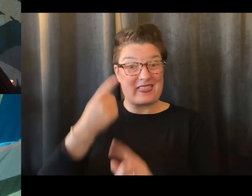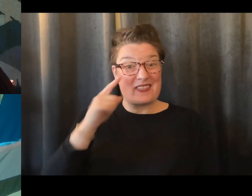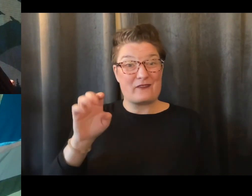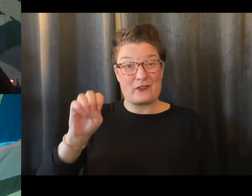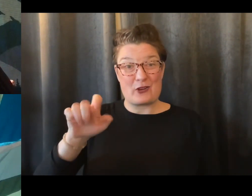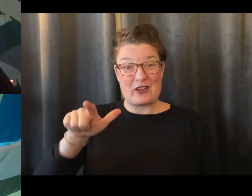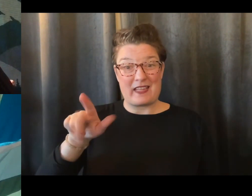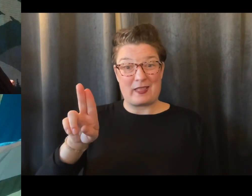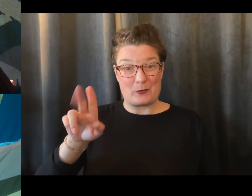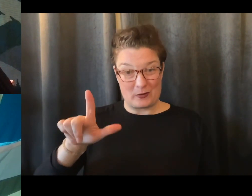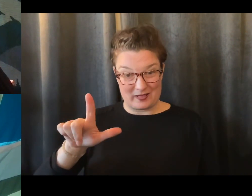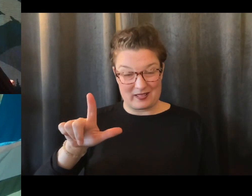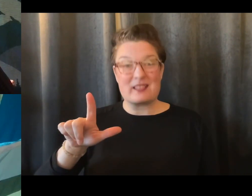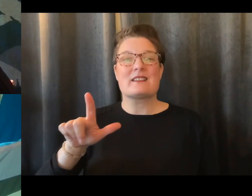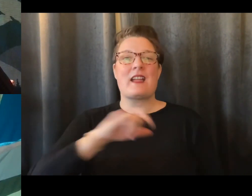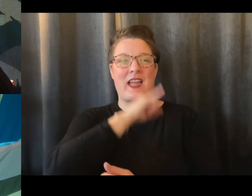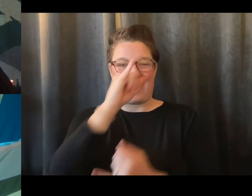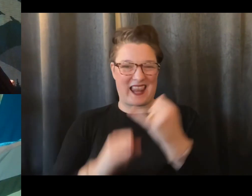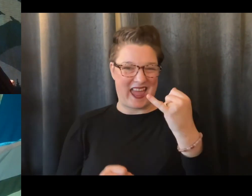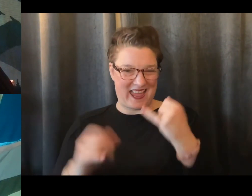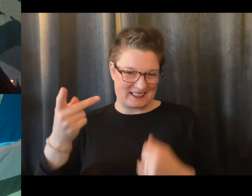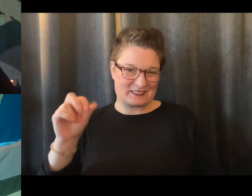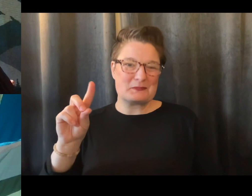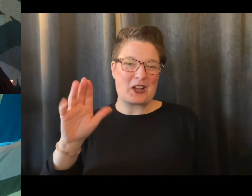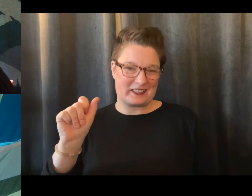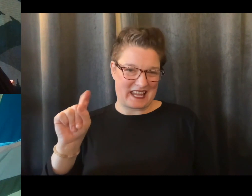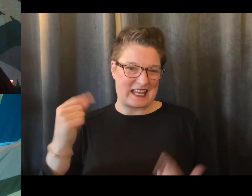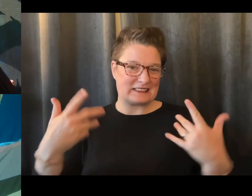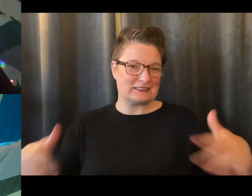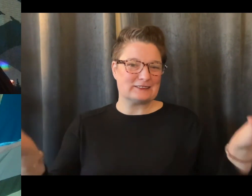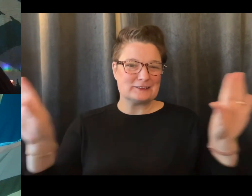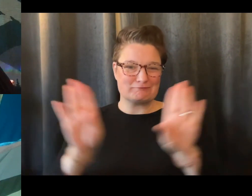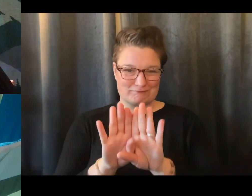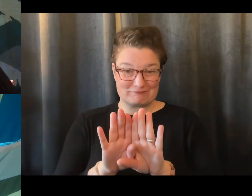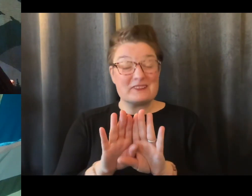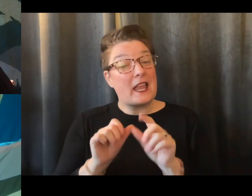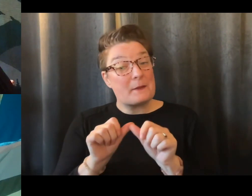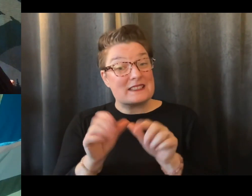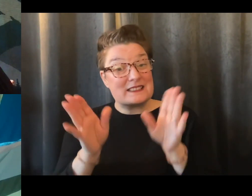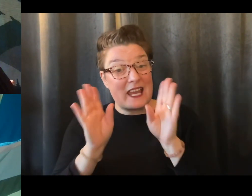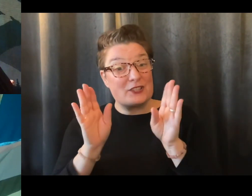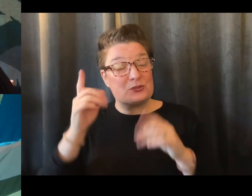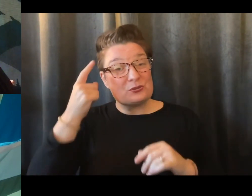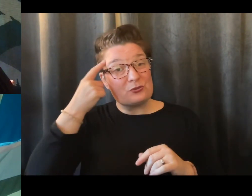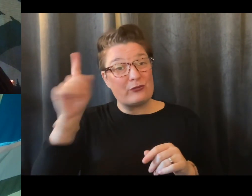And stay tuned for release announcements about the 5784 planner.